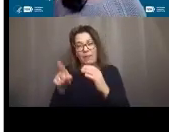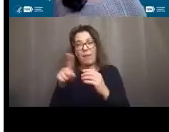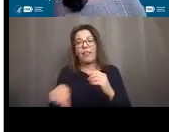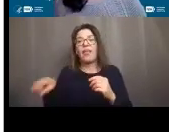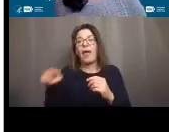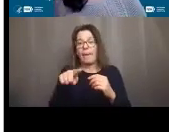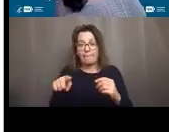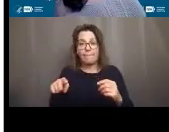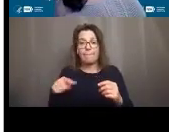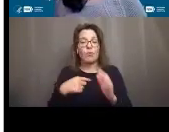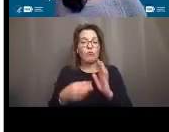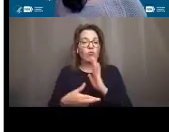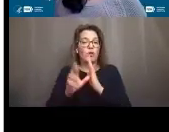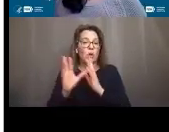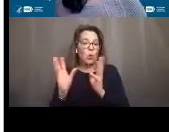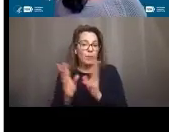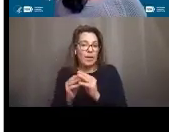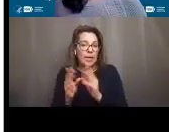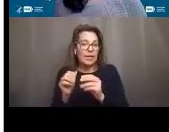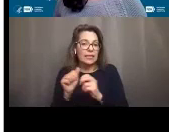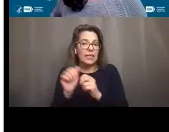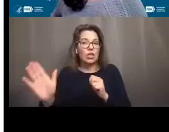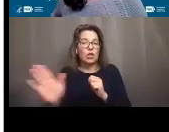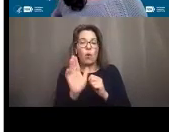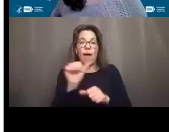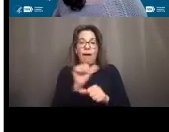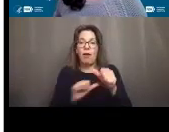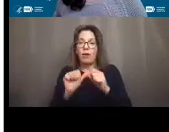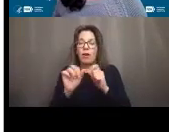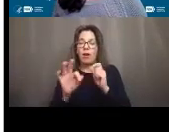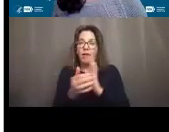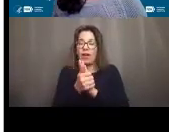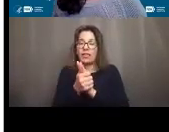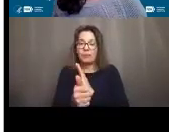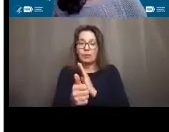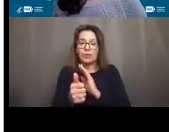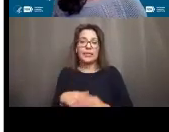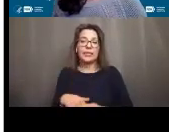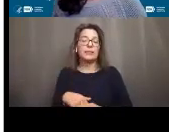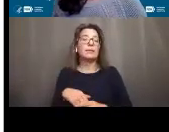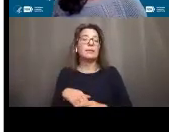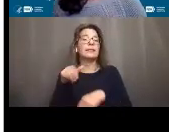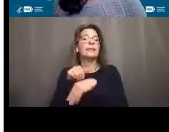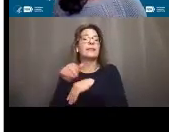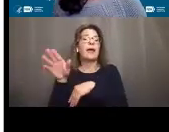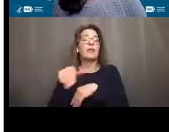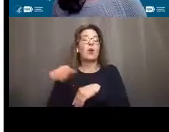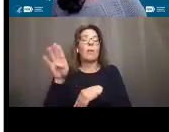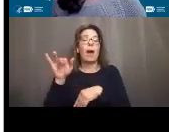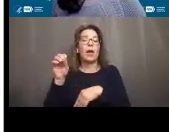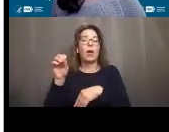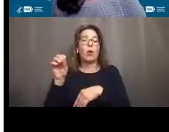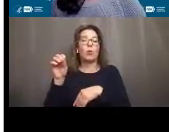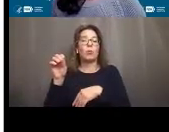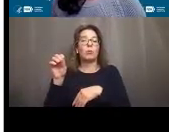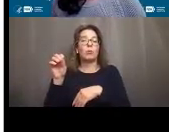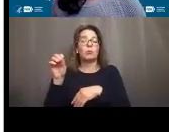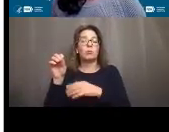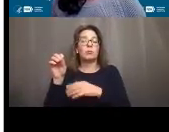research around contraception and infertility, looking at clinical disadvantaged backgrounds,